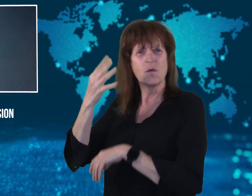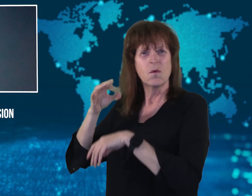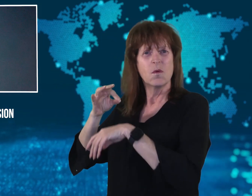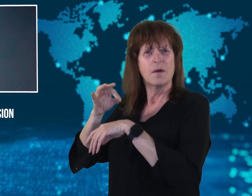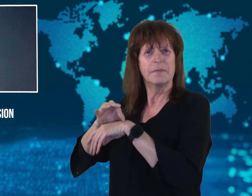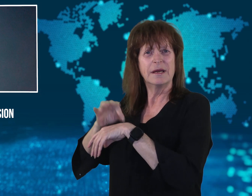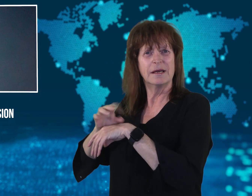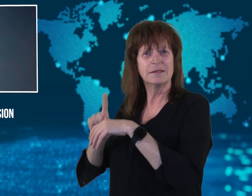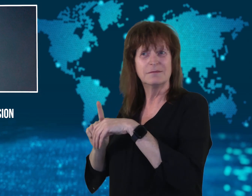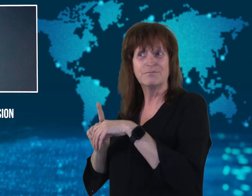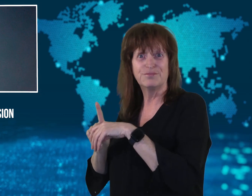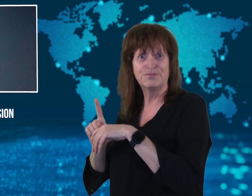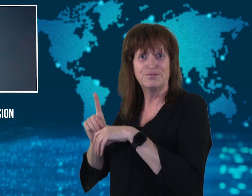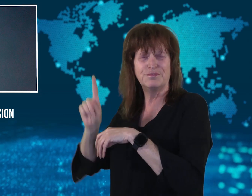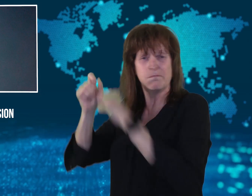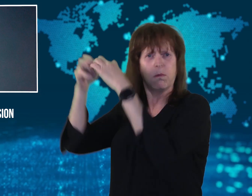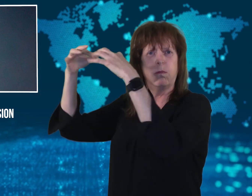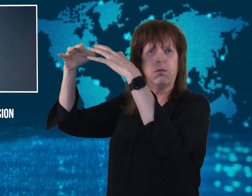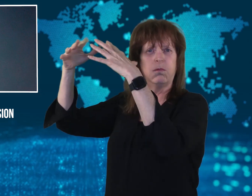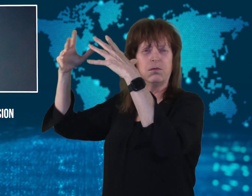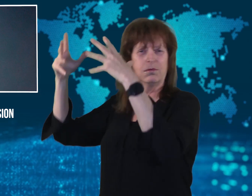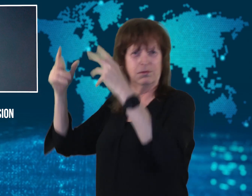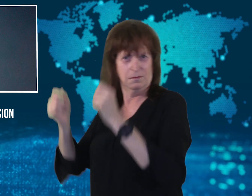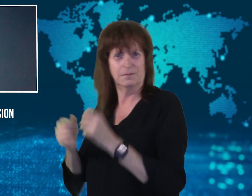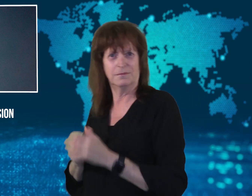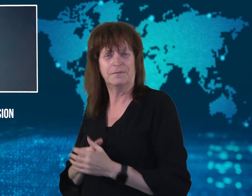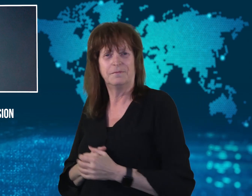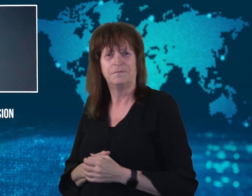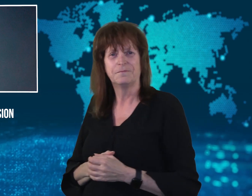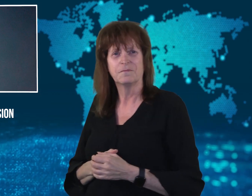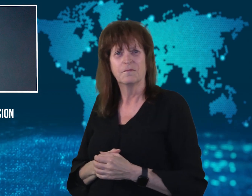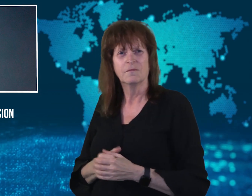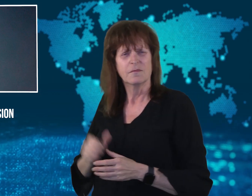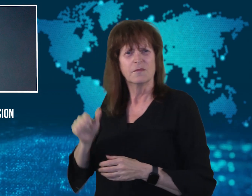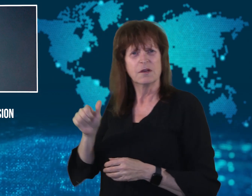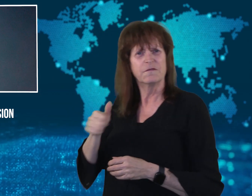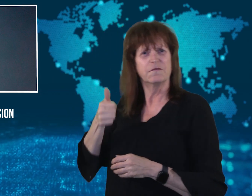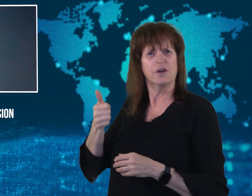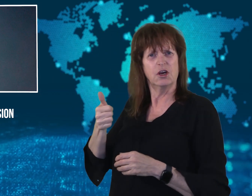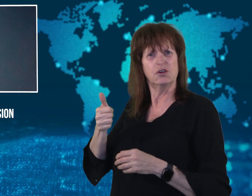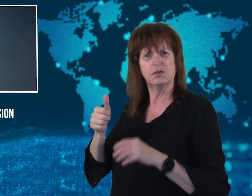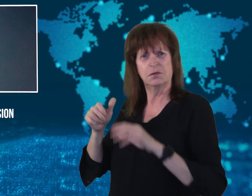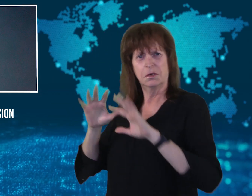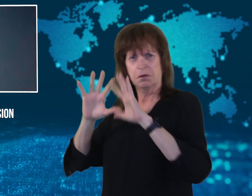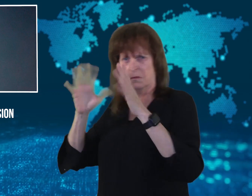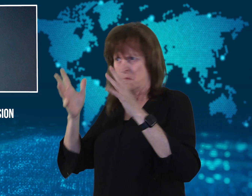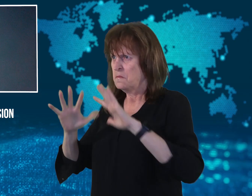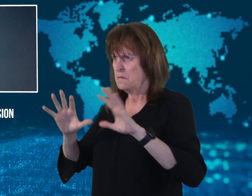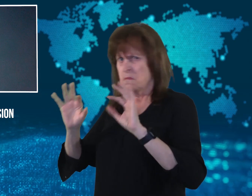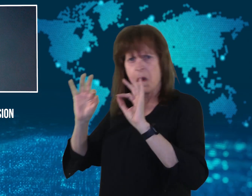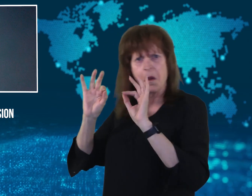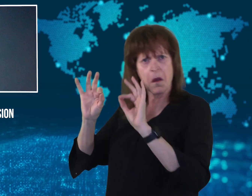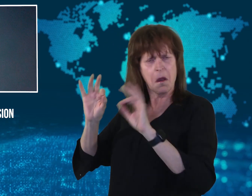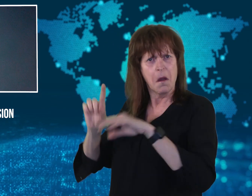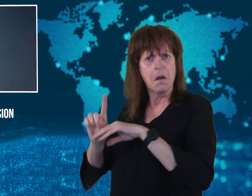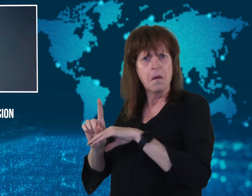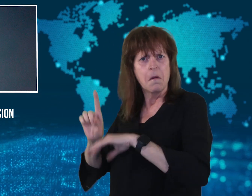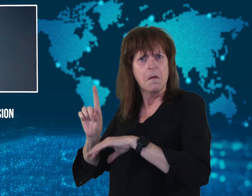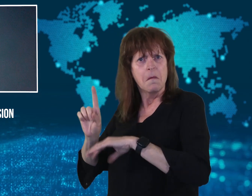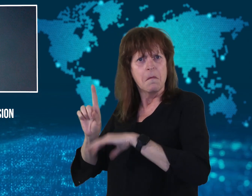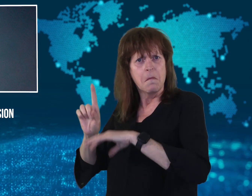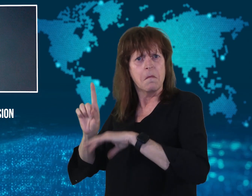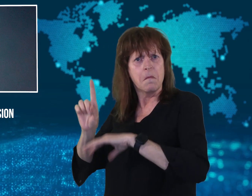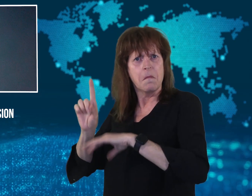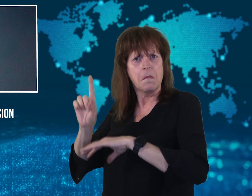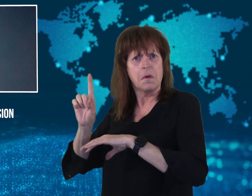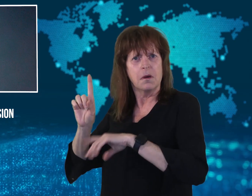its first launch.